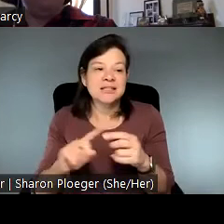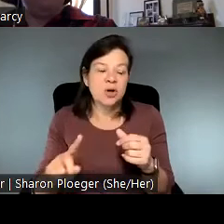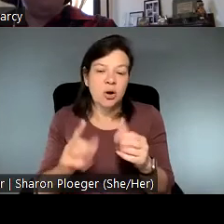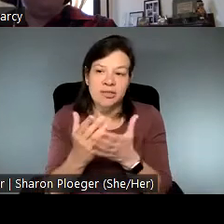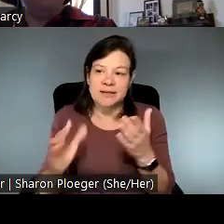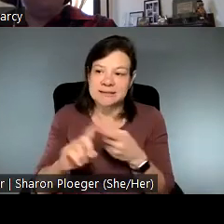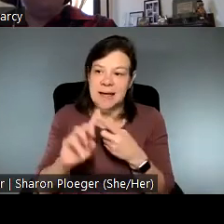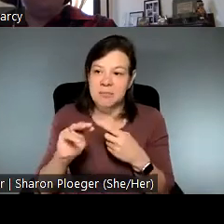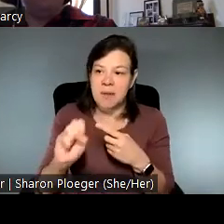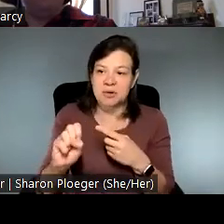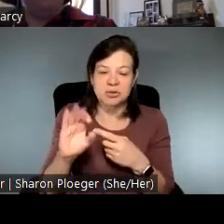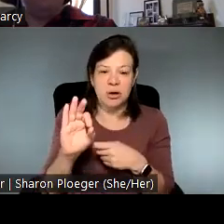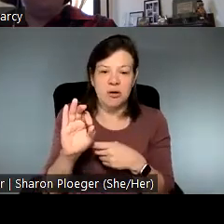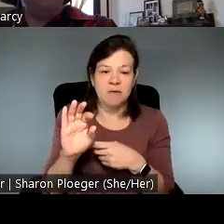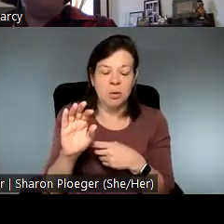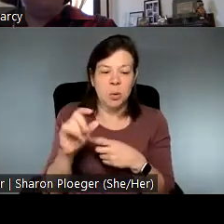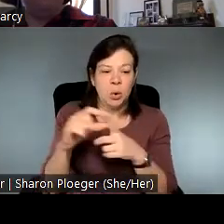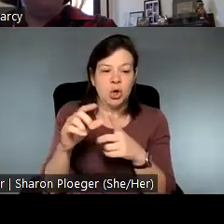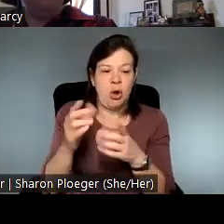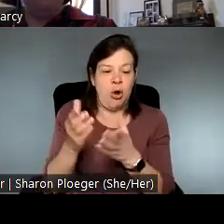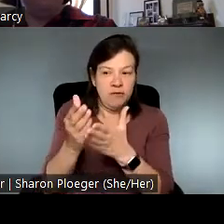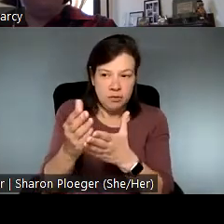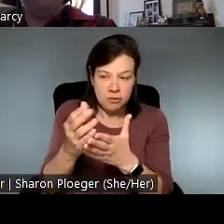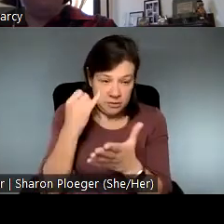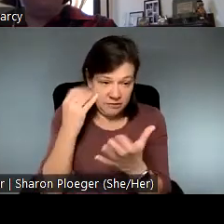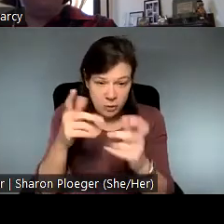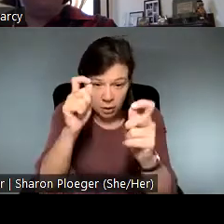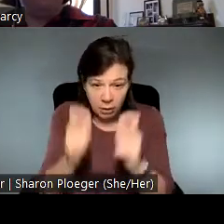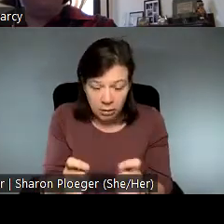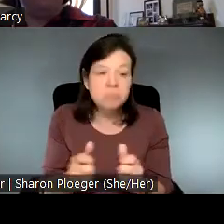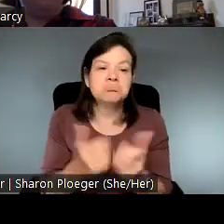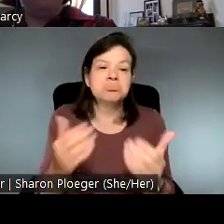If you wanna go and tin care with them, you're welcome to do that. But I think this is the default